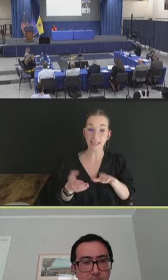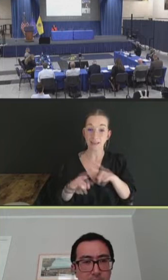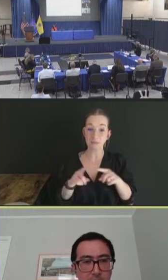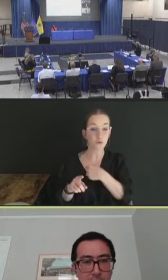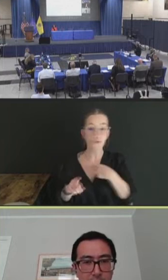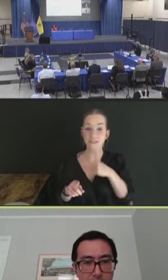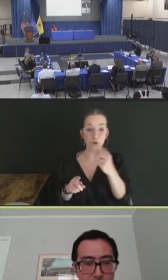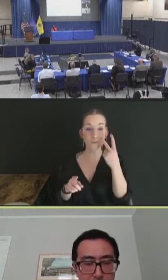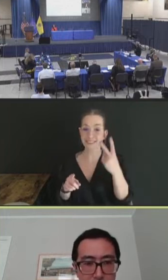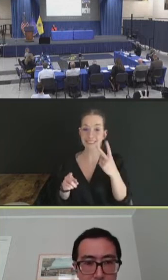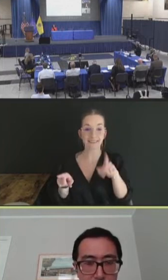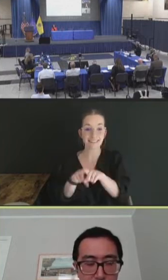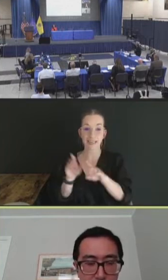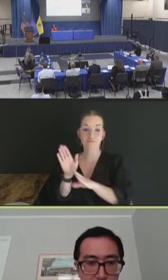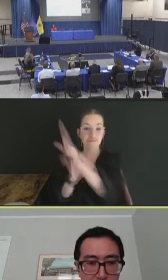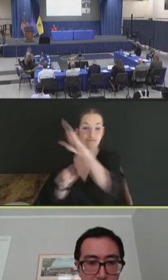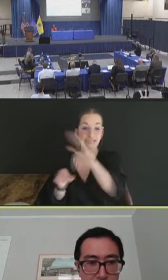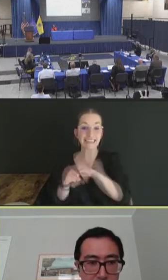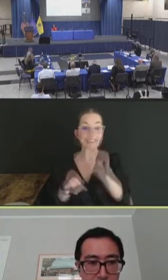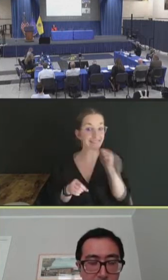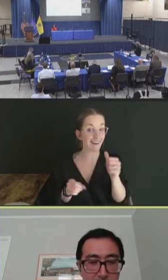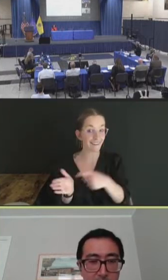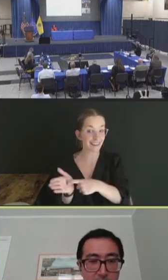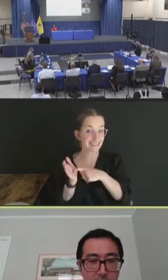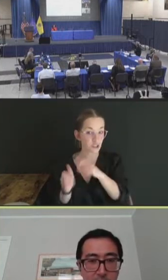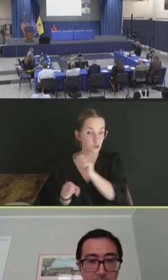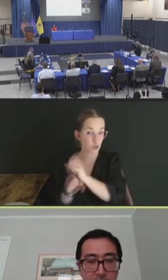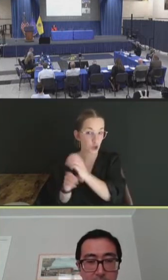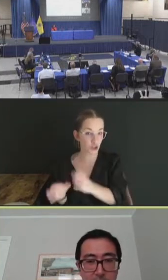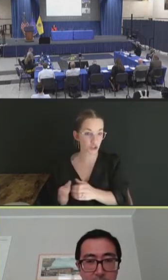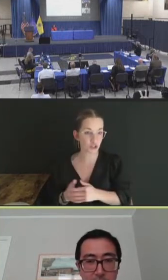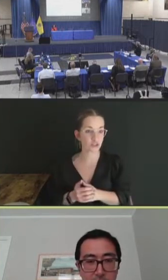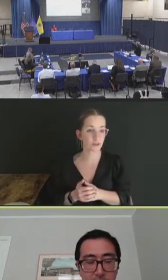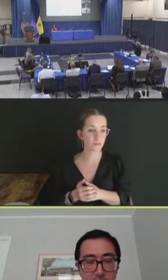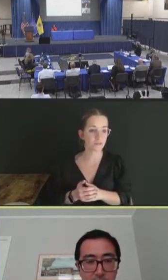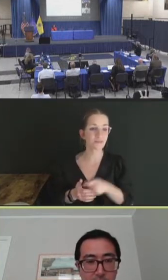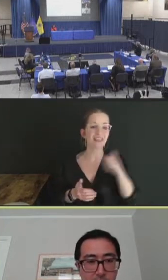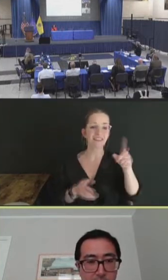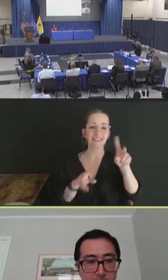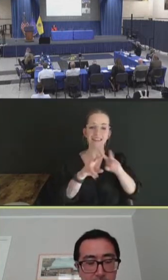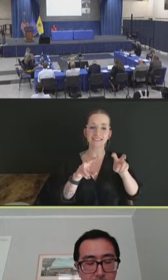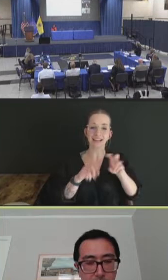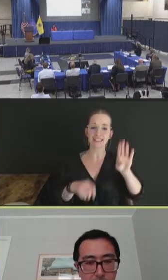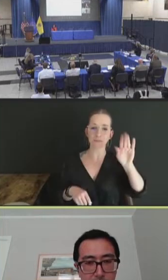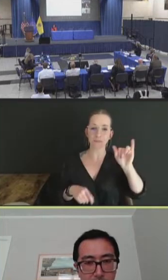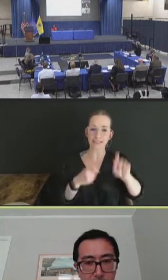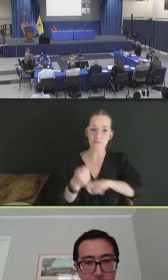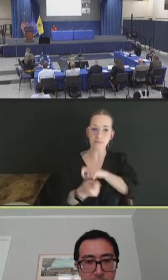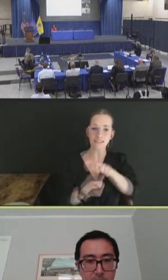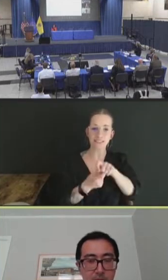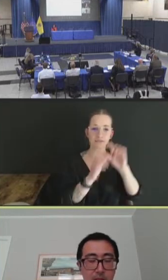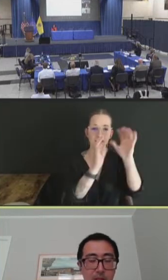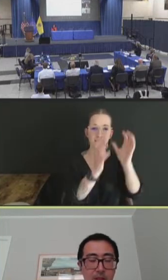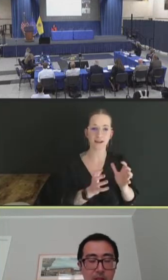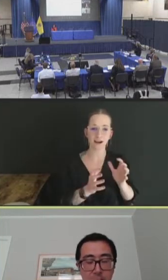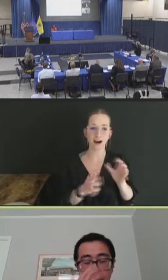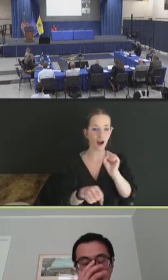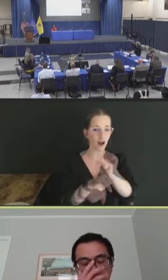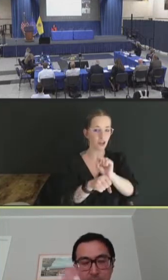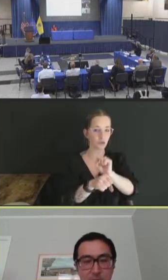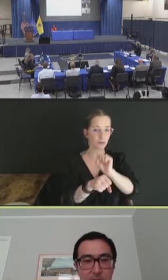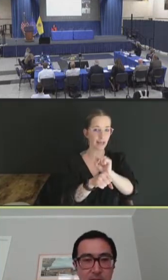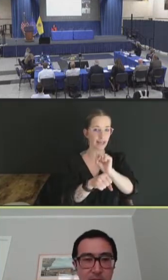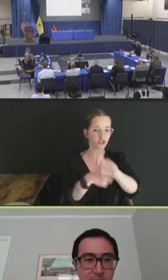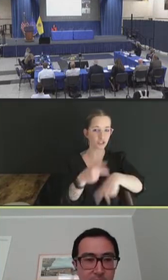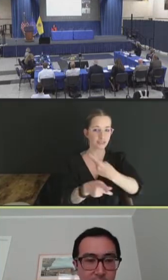This is analysis by specific occupations. We were able to -- technically this measures for